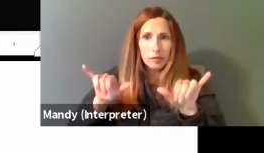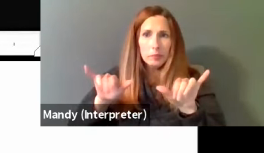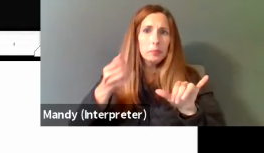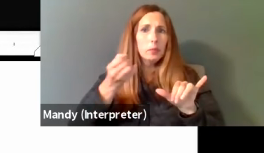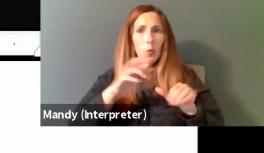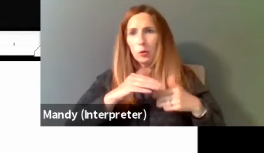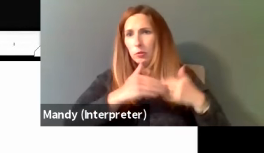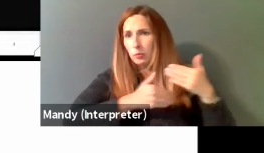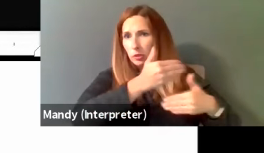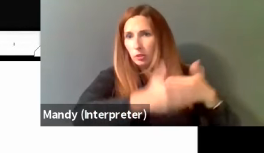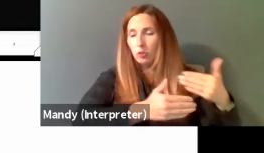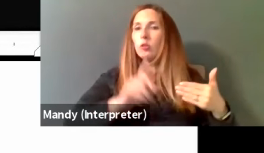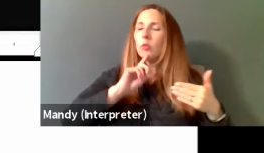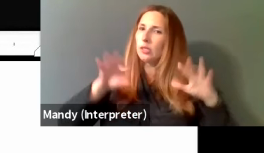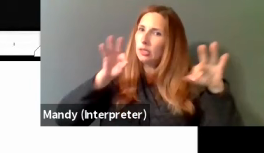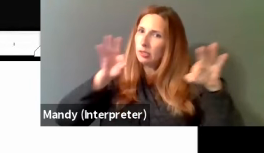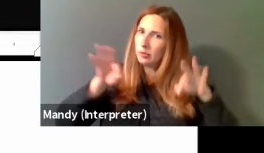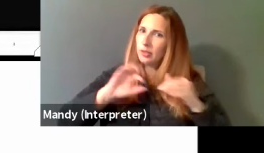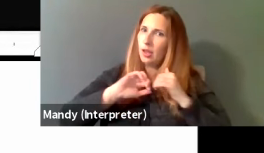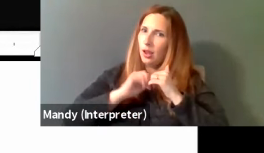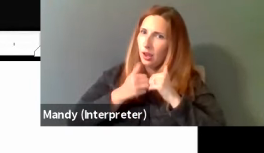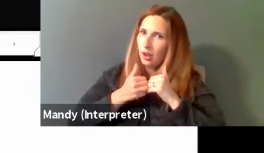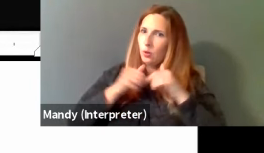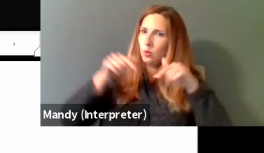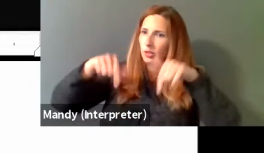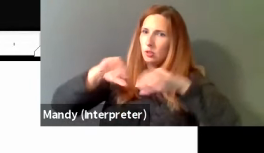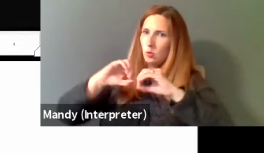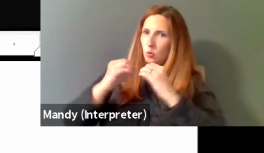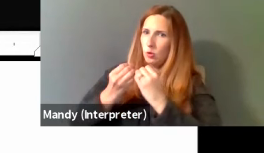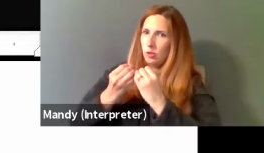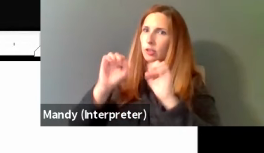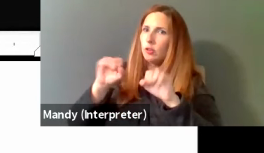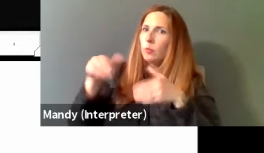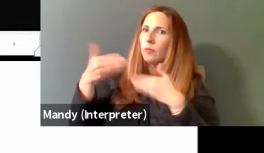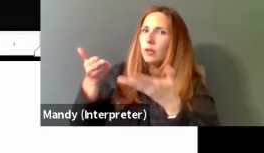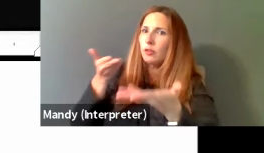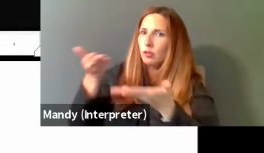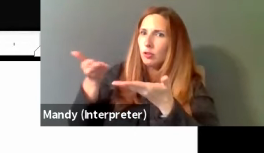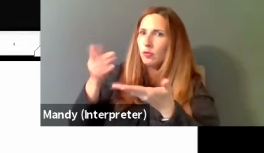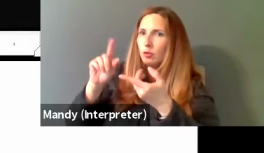how an organization can provide services. Okay, to individuals that do not use English.